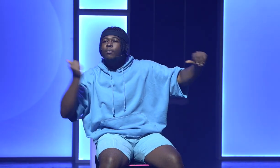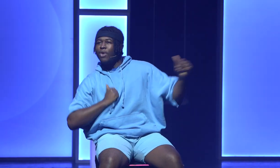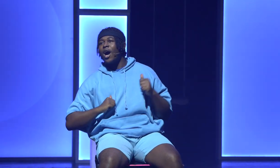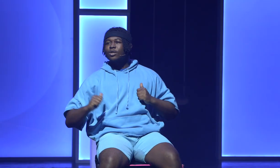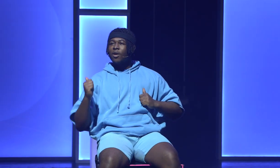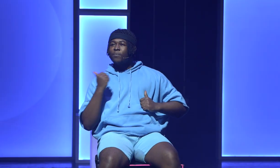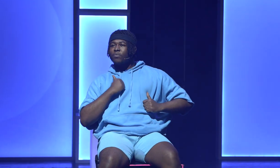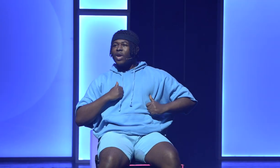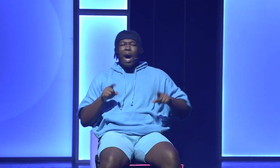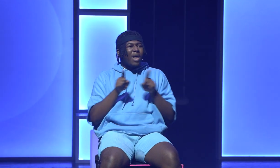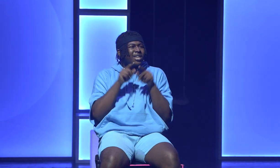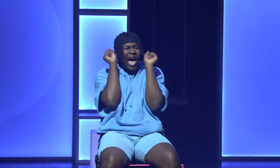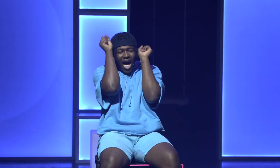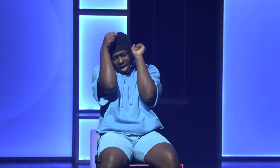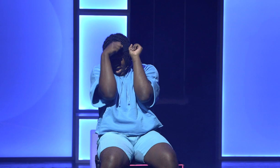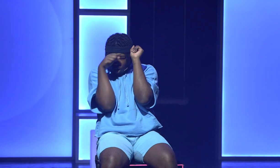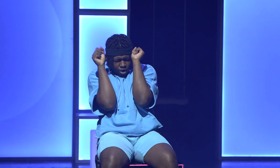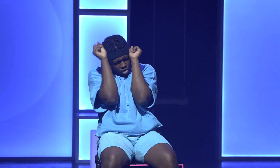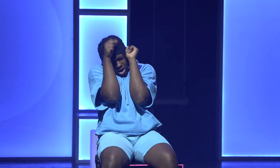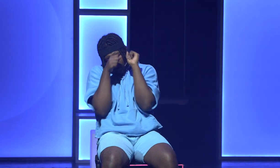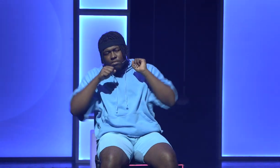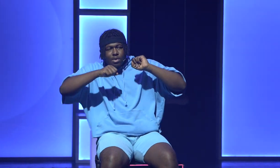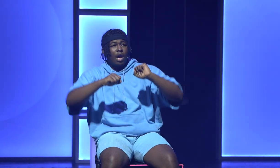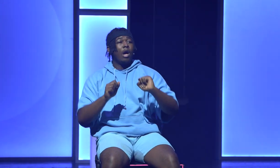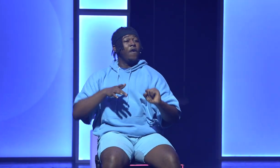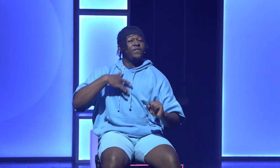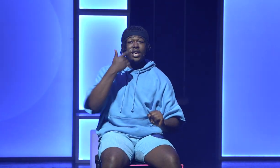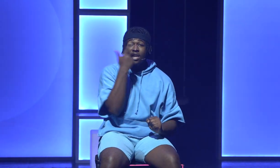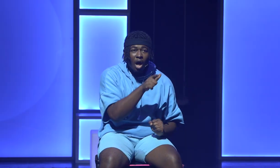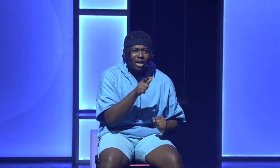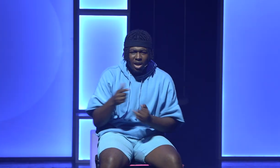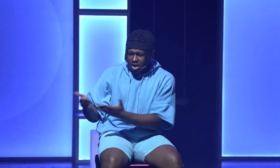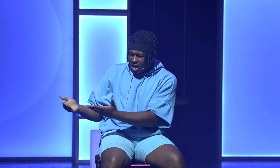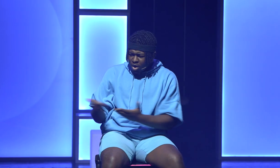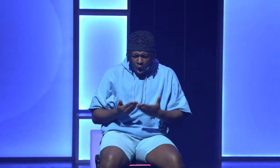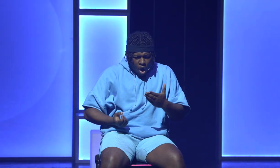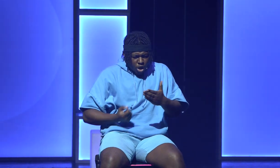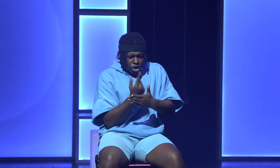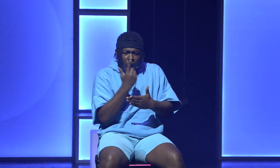got the cream. Feeling lucky that I got the chance to dream big. My body and mind creating, innovating, building blocks of light.